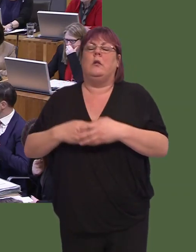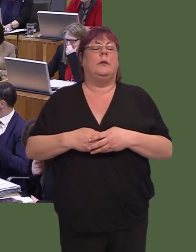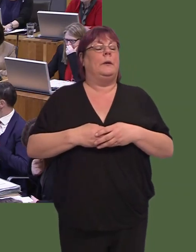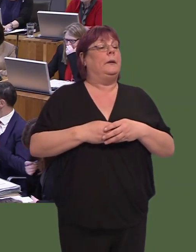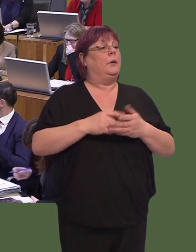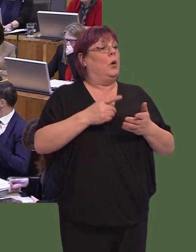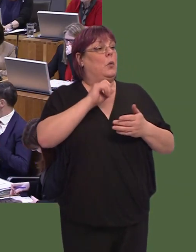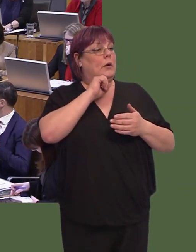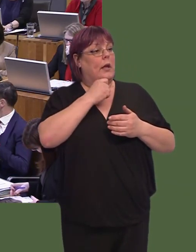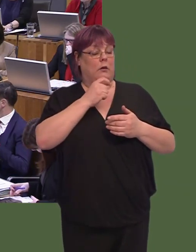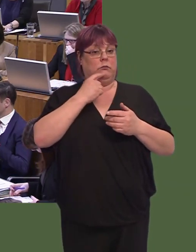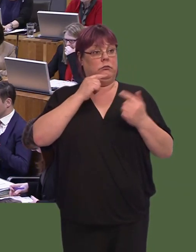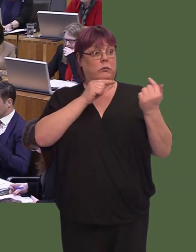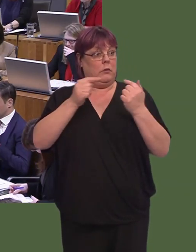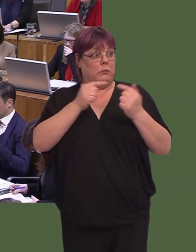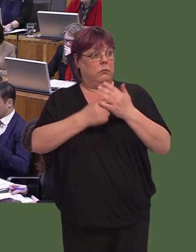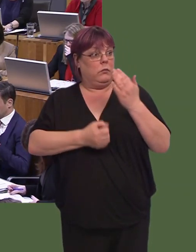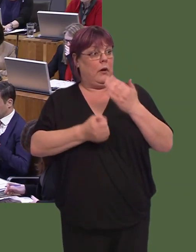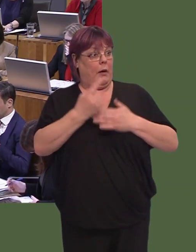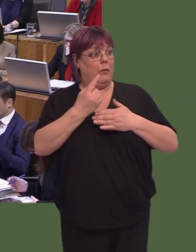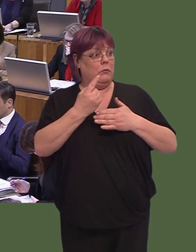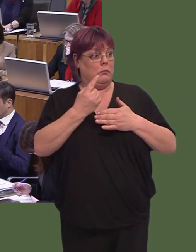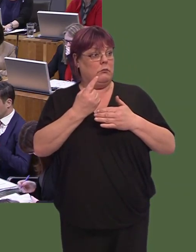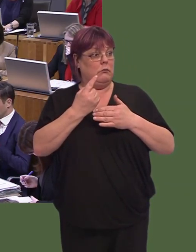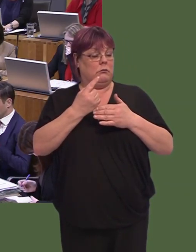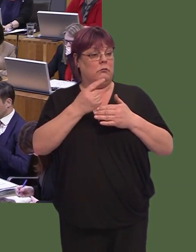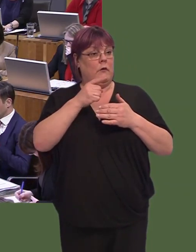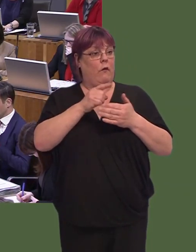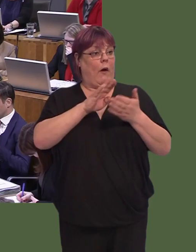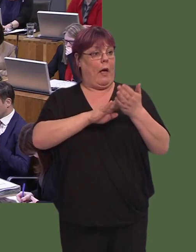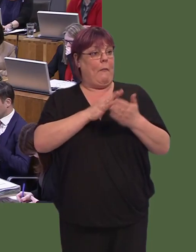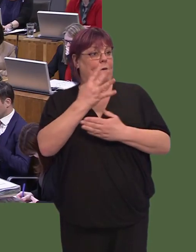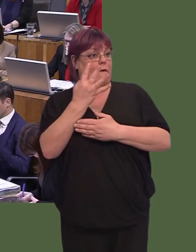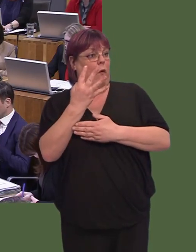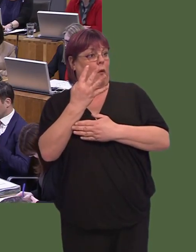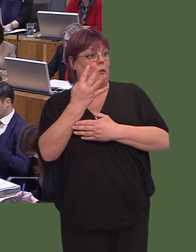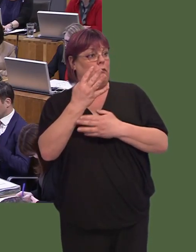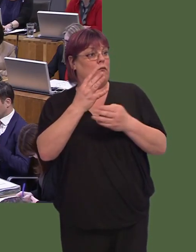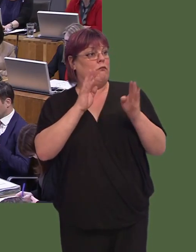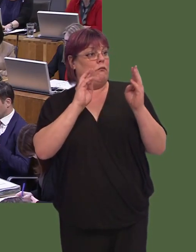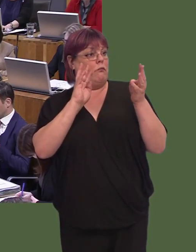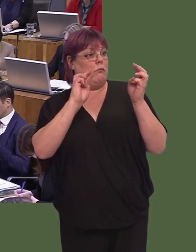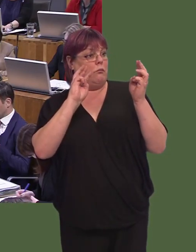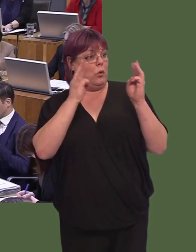we'll bring forward the debate in Government time on the M4 corridor around Newport, following the conclusion of the public local inquiry.